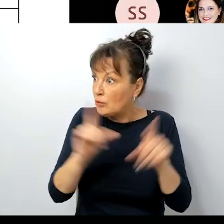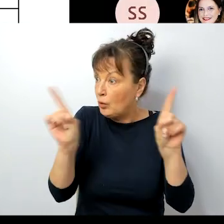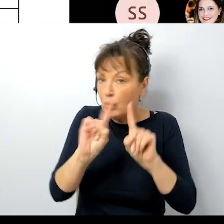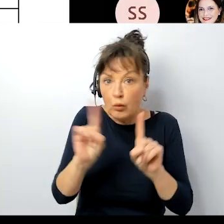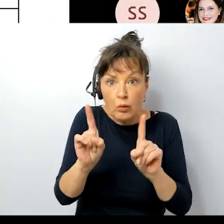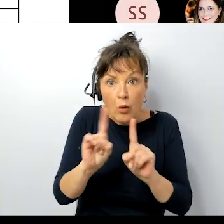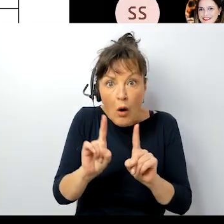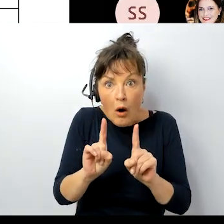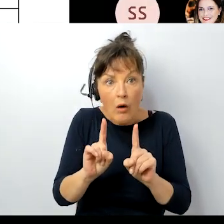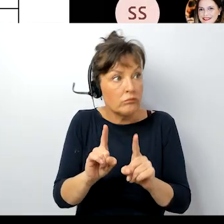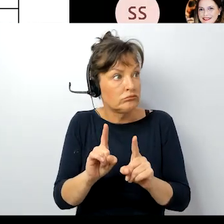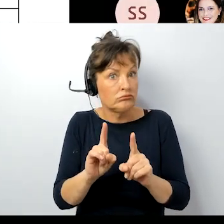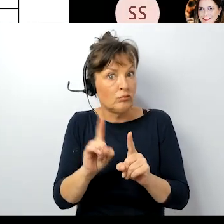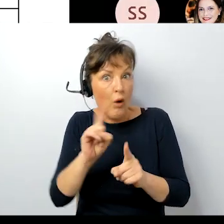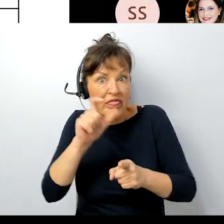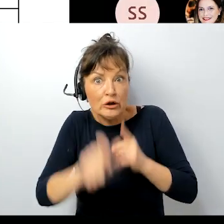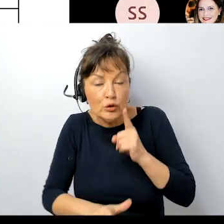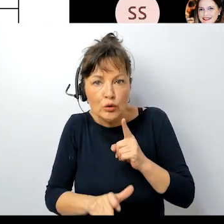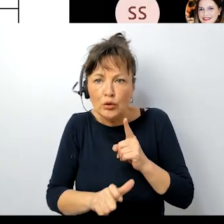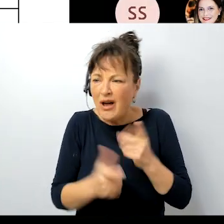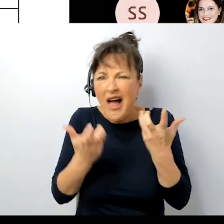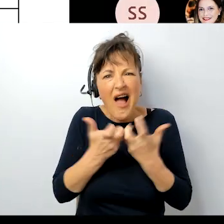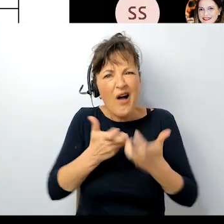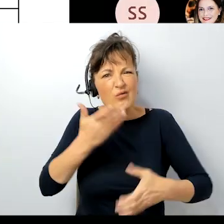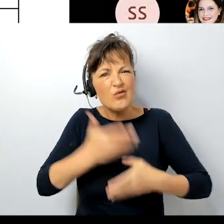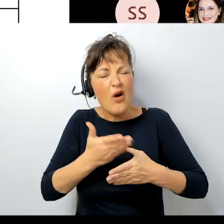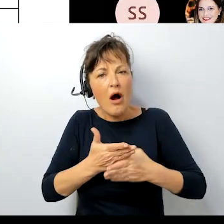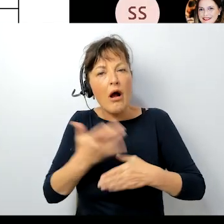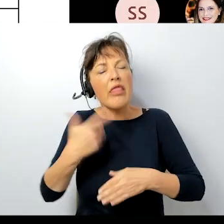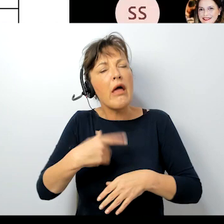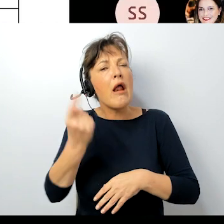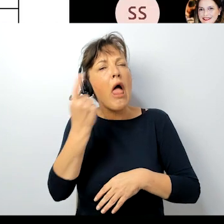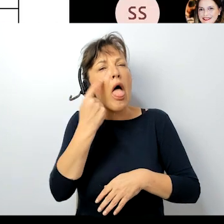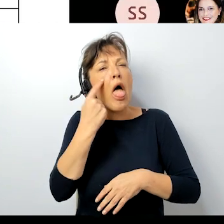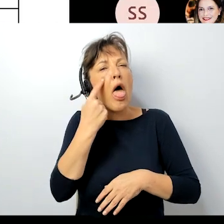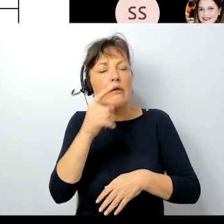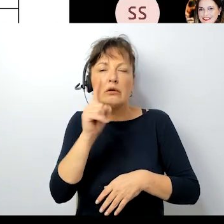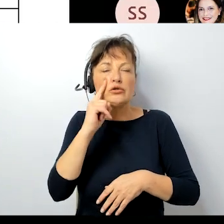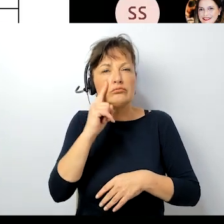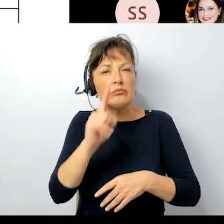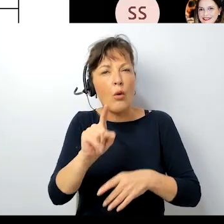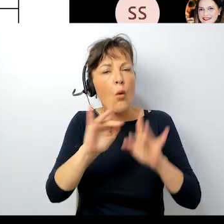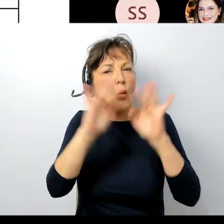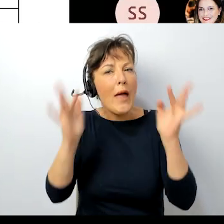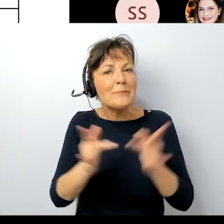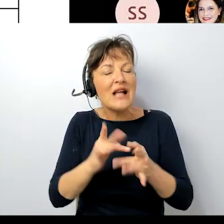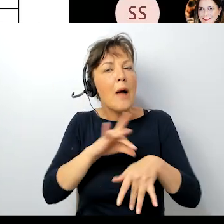what Scottish Apprenticeship programs are, what is available and how do they work. We will then do a